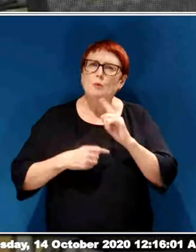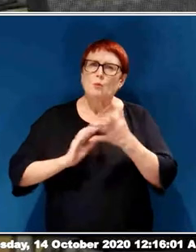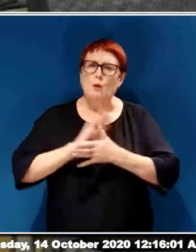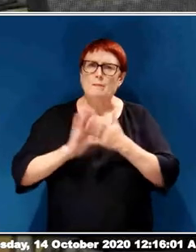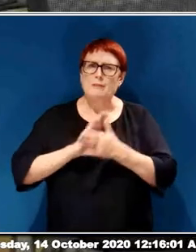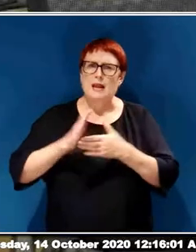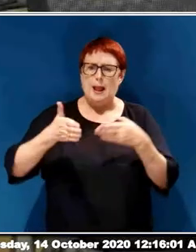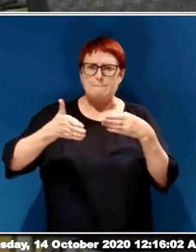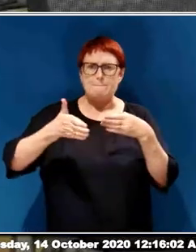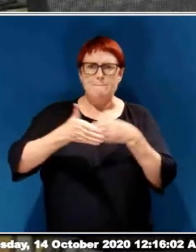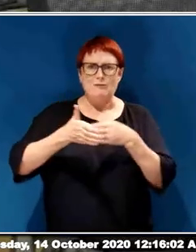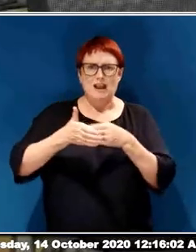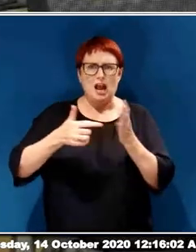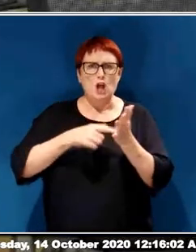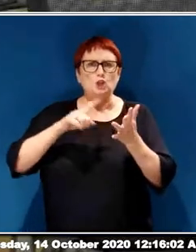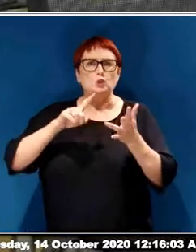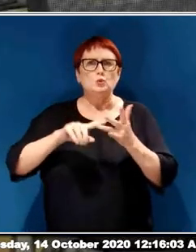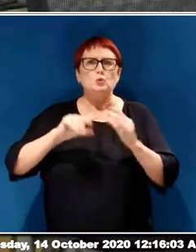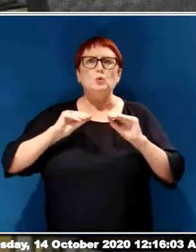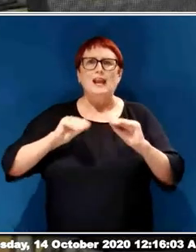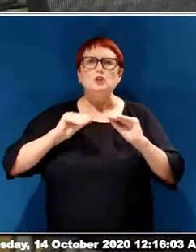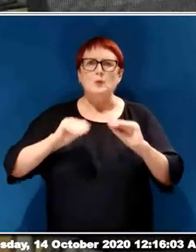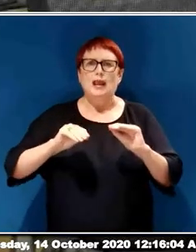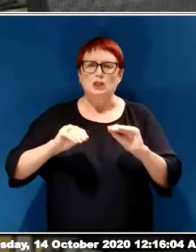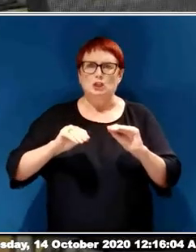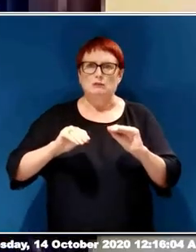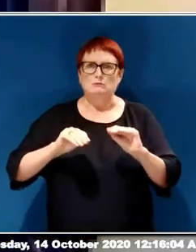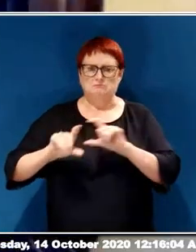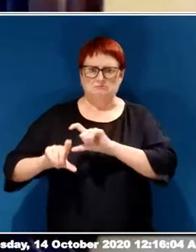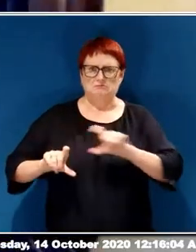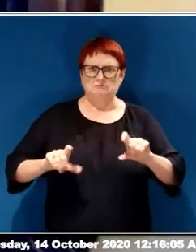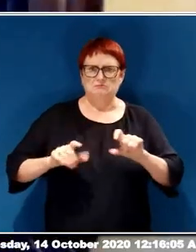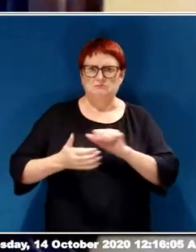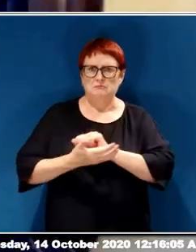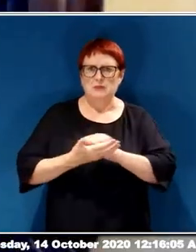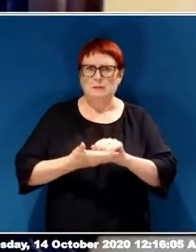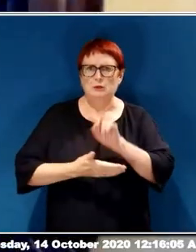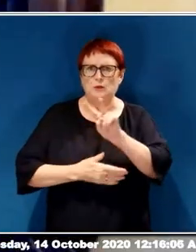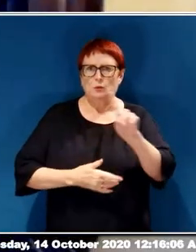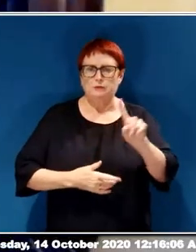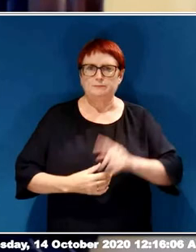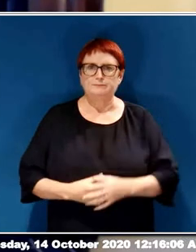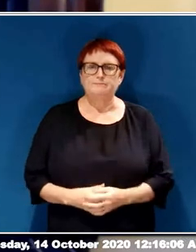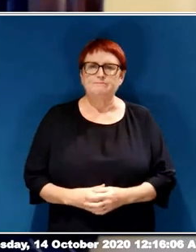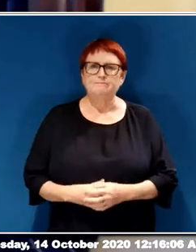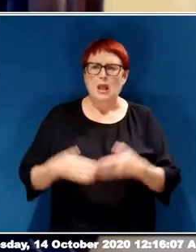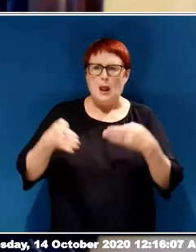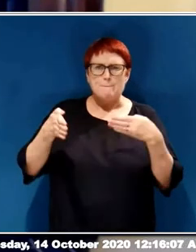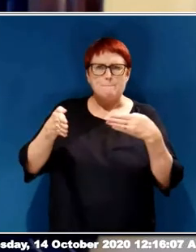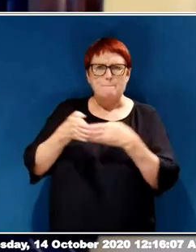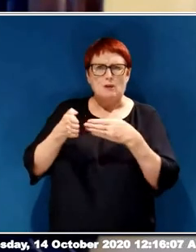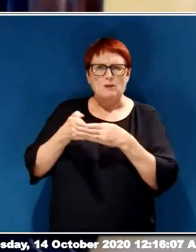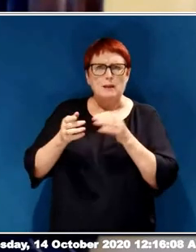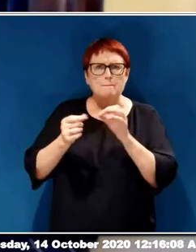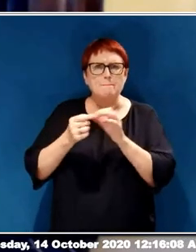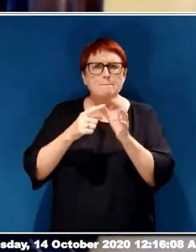DR de BRUIN: Barriers to education is historically understood through a